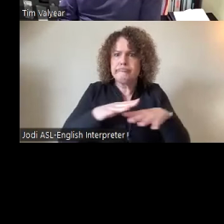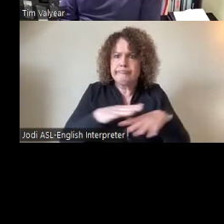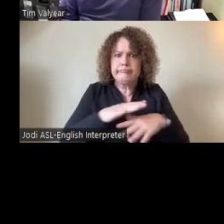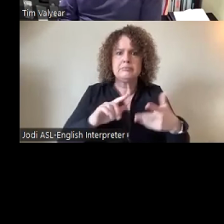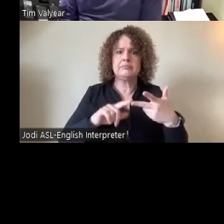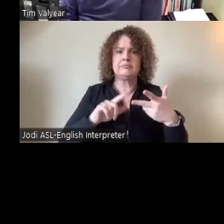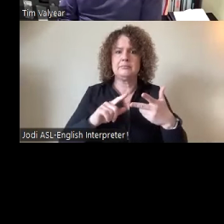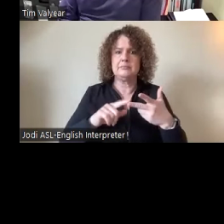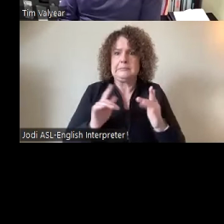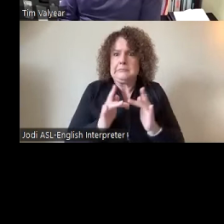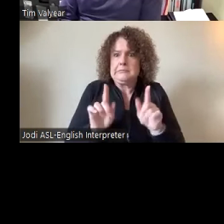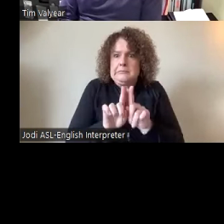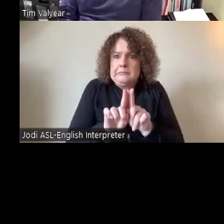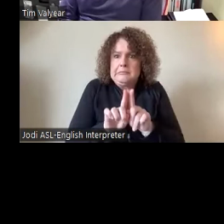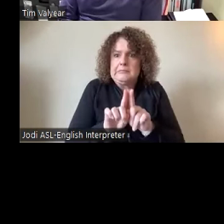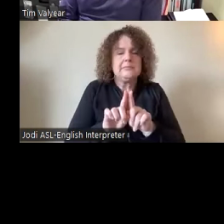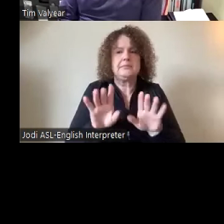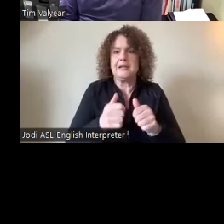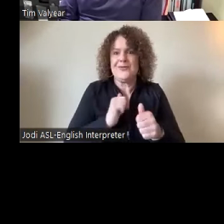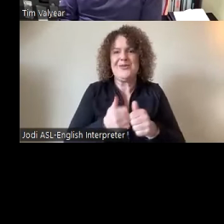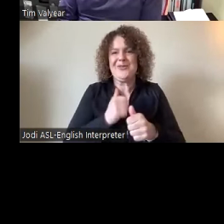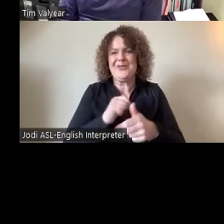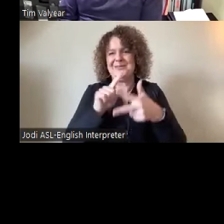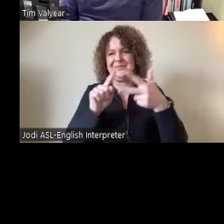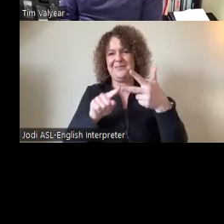. Three C's. Close spaces, crowded places, and